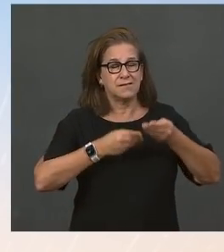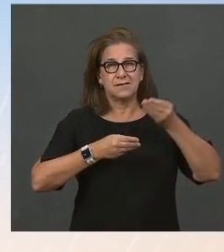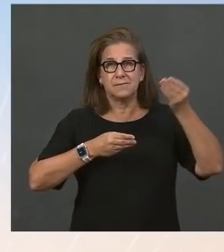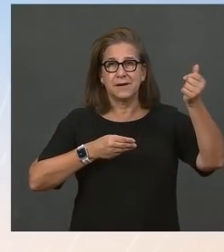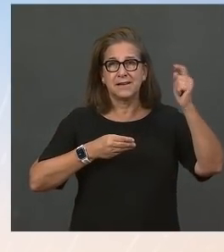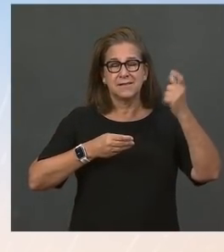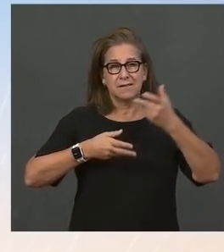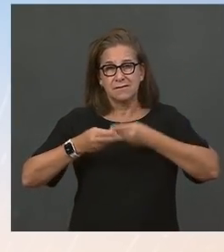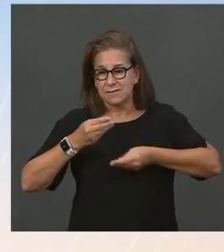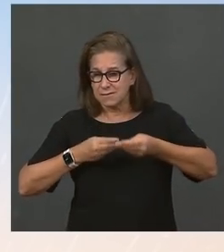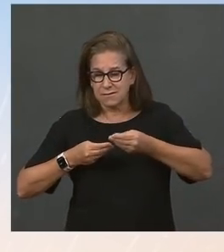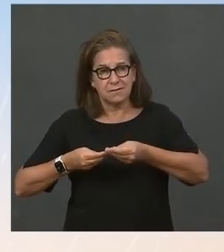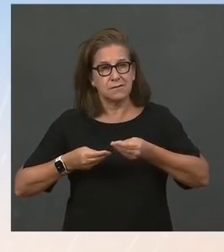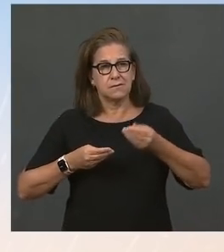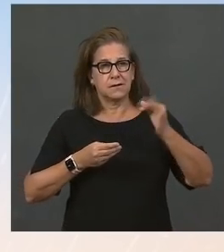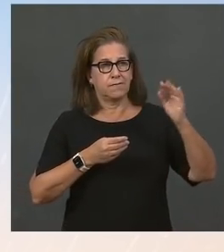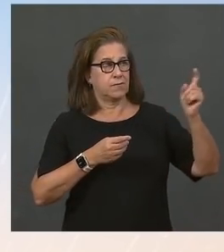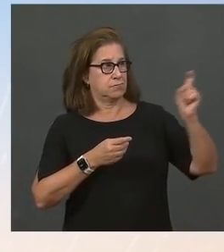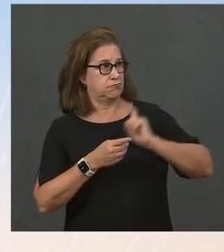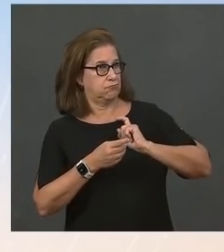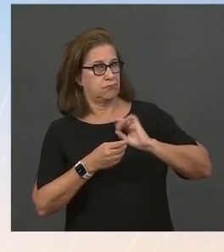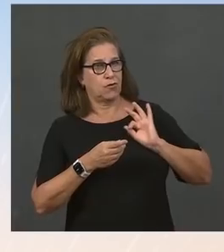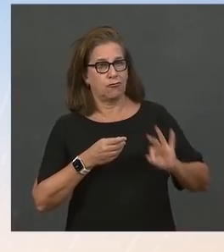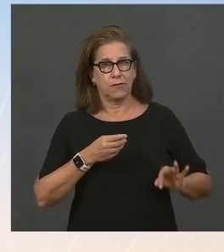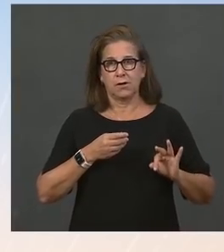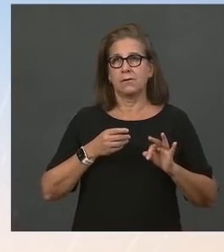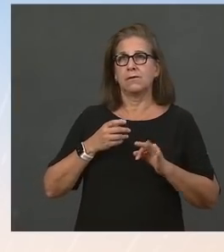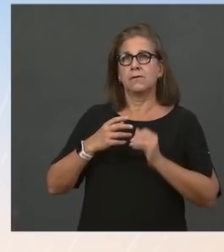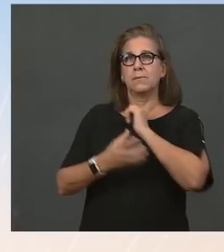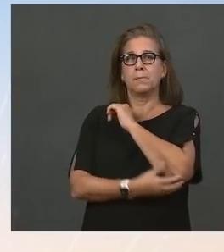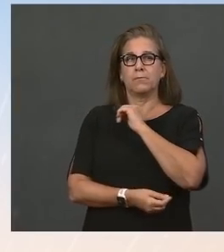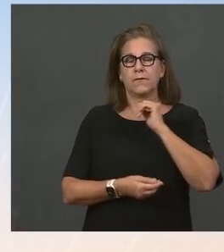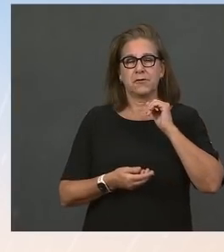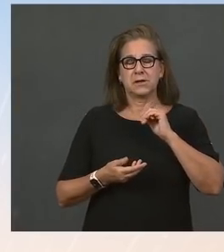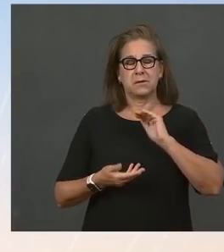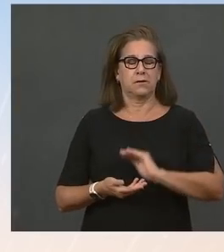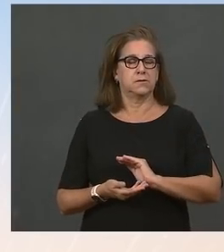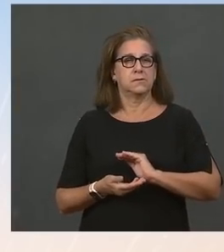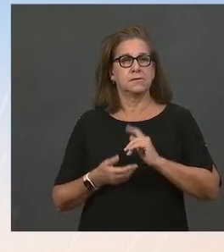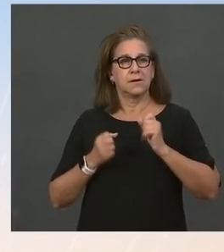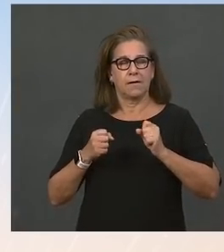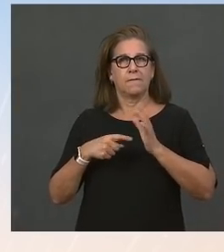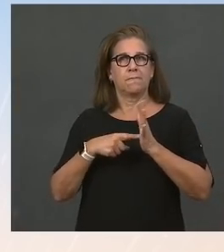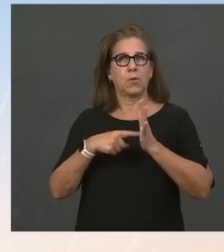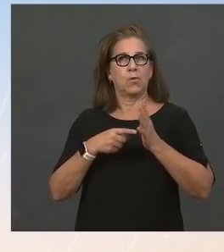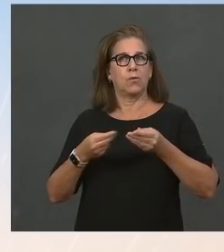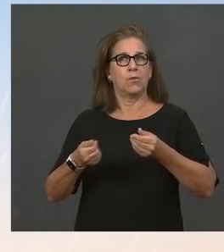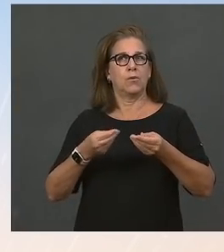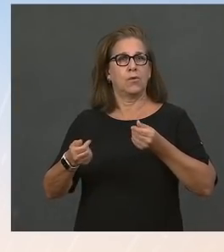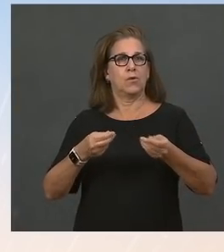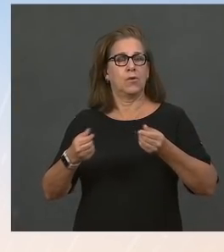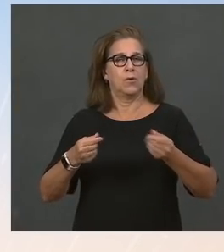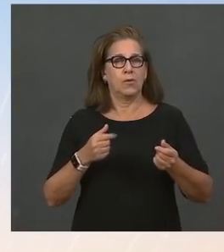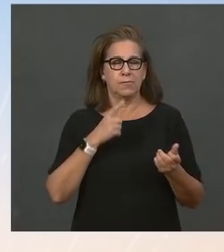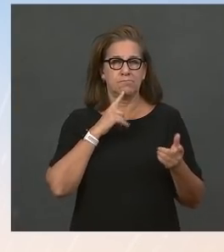and it is something that we still believe is a positive step forward to extend. Go ahead. The Press: What drove the shift in the President's posture this week,